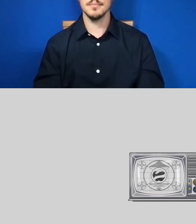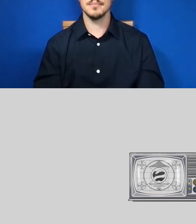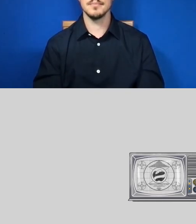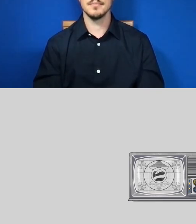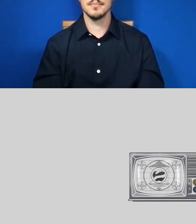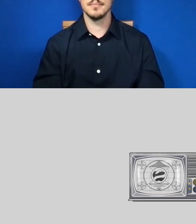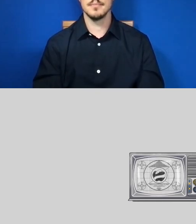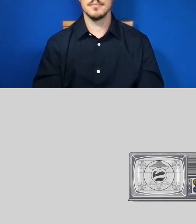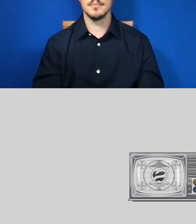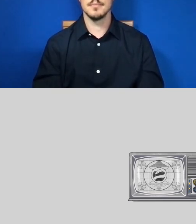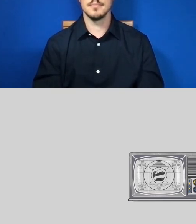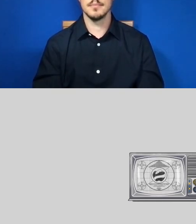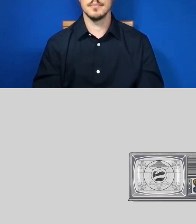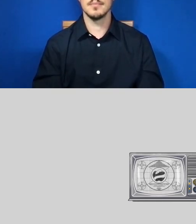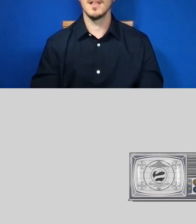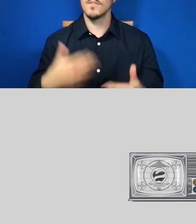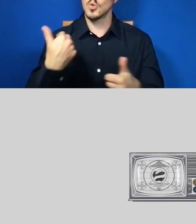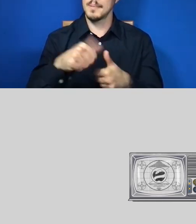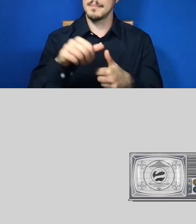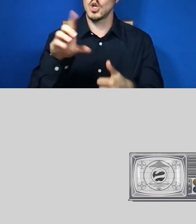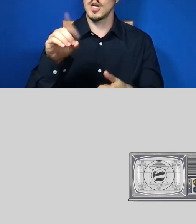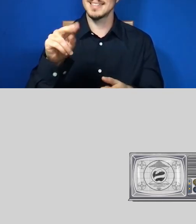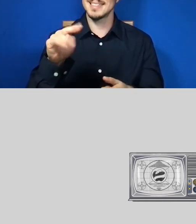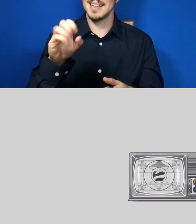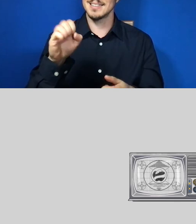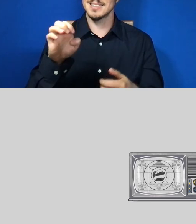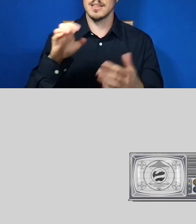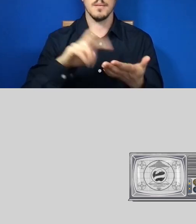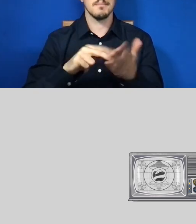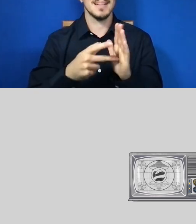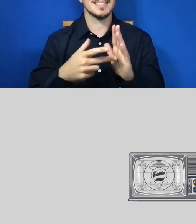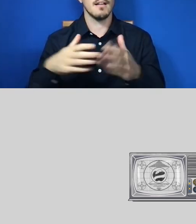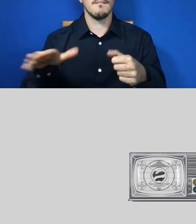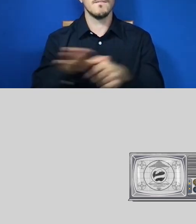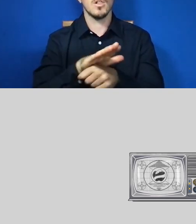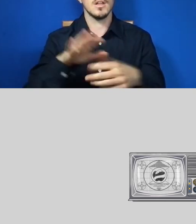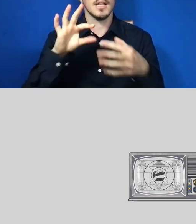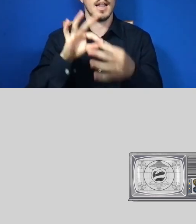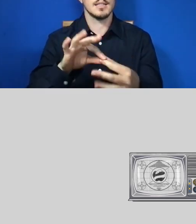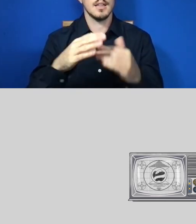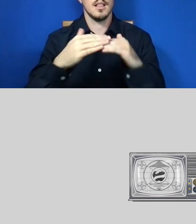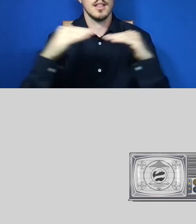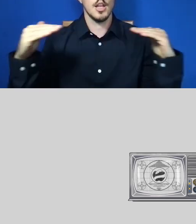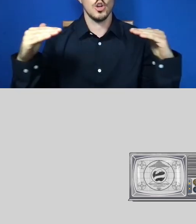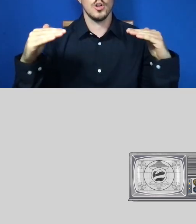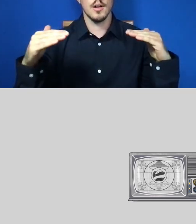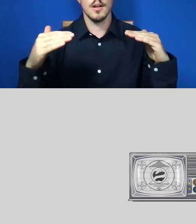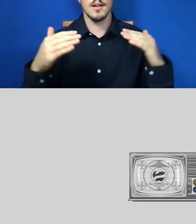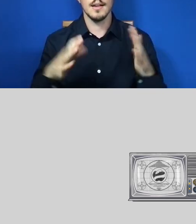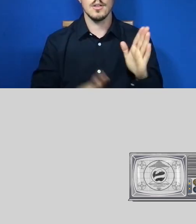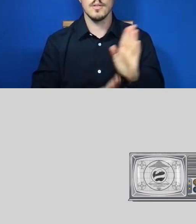And recall that dense means that fully connected layer. Now to compile our model,